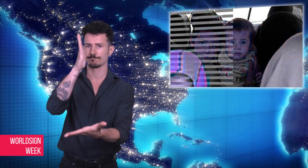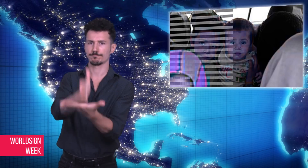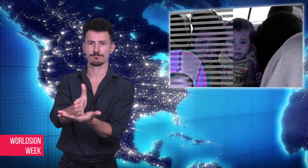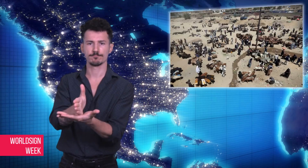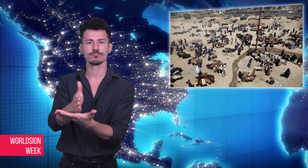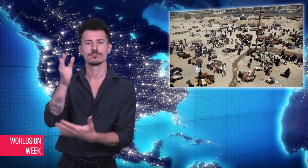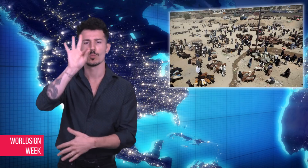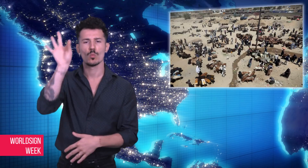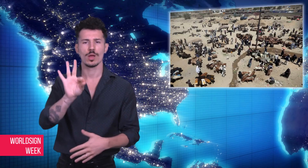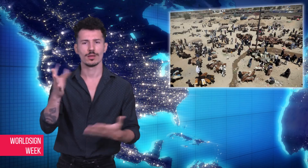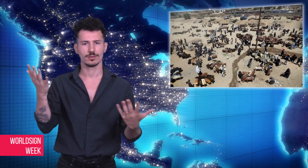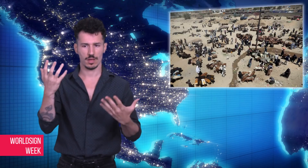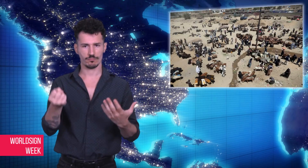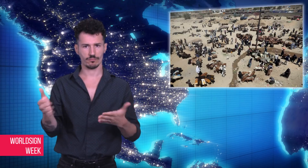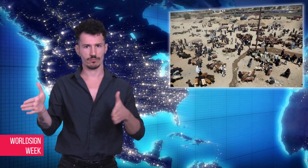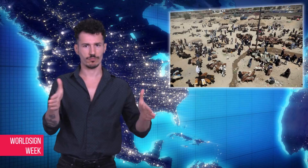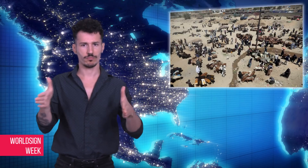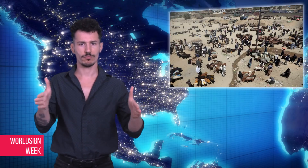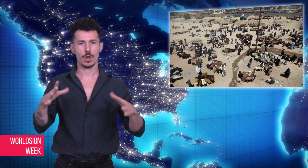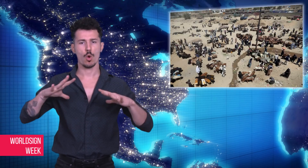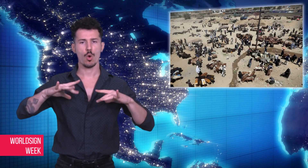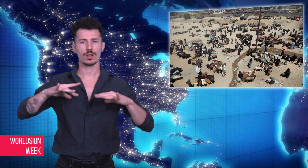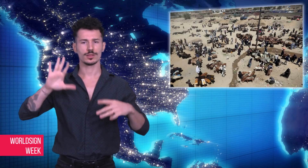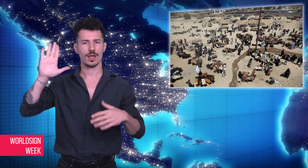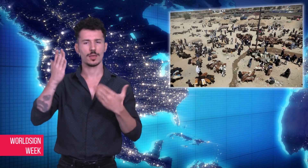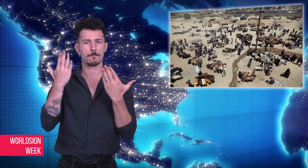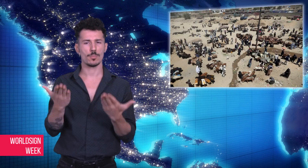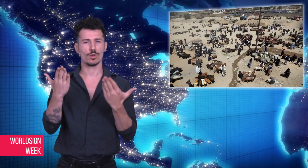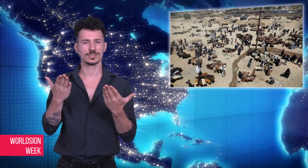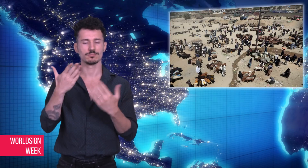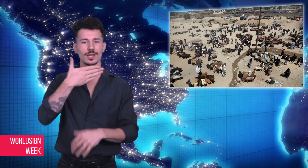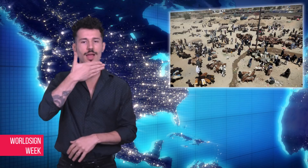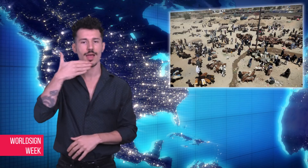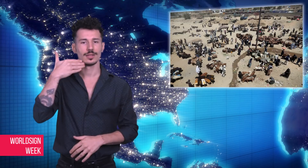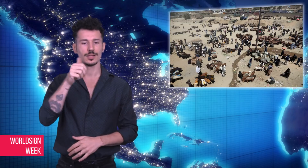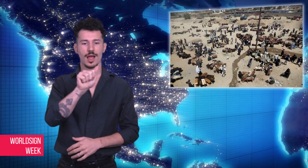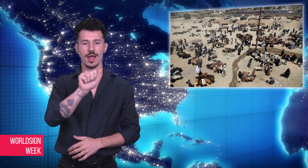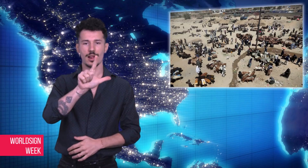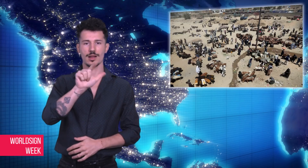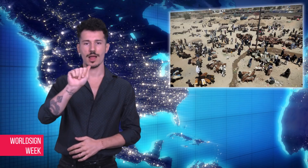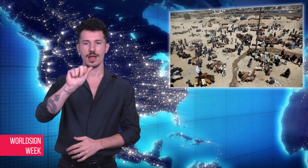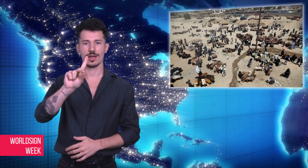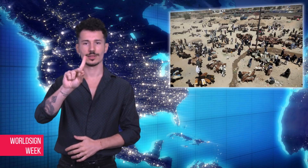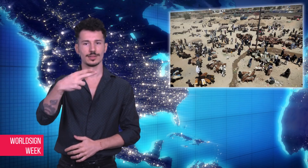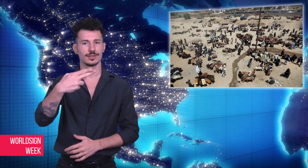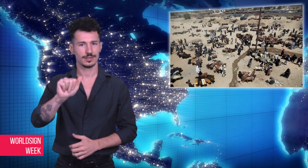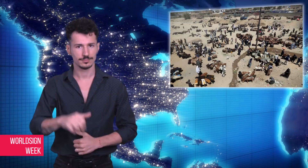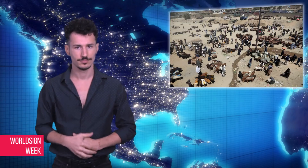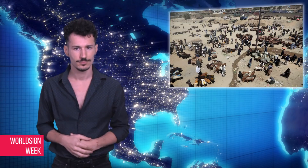Taliban and government forces to honor the Muslim Eid al-Adha holiday, the